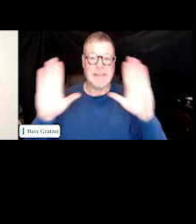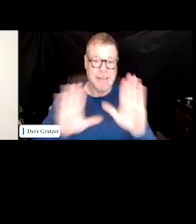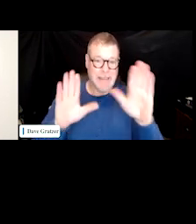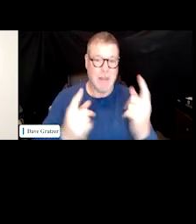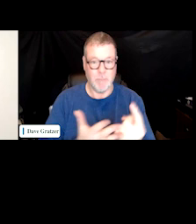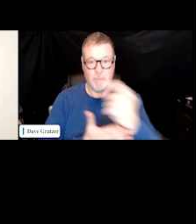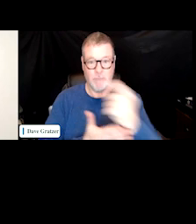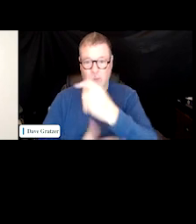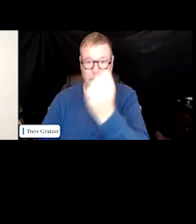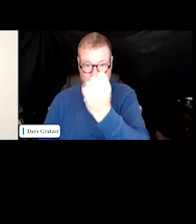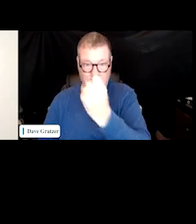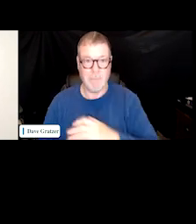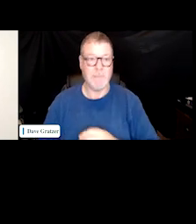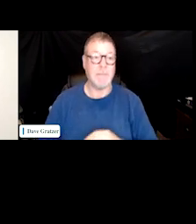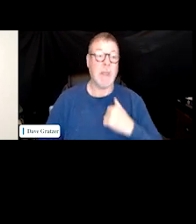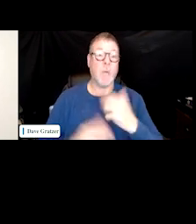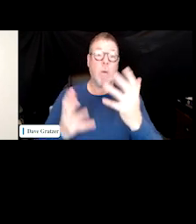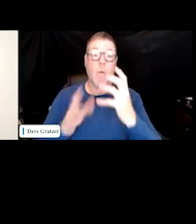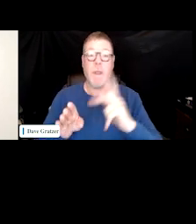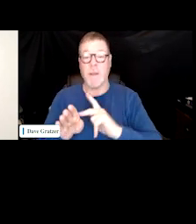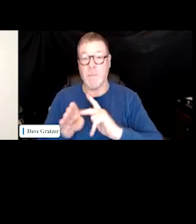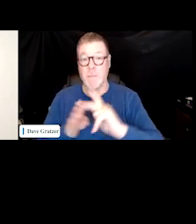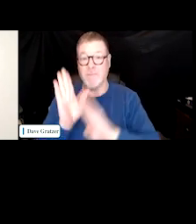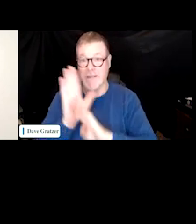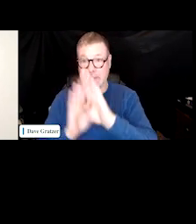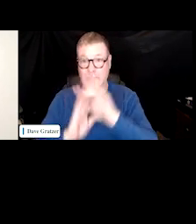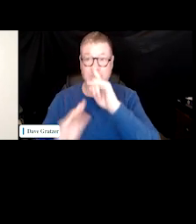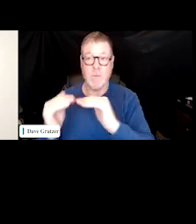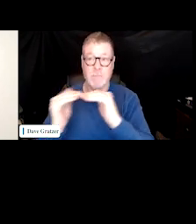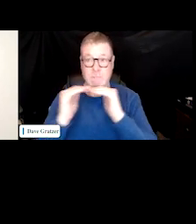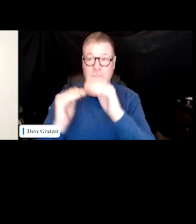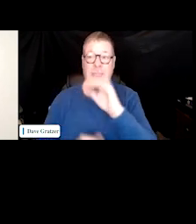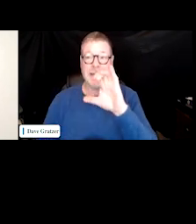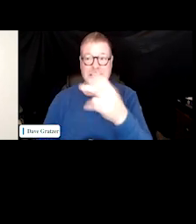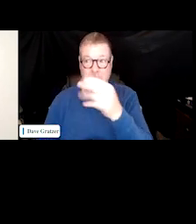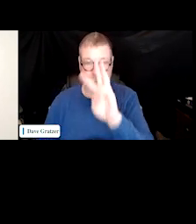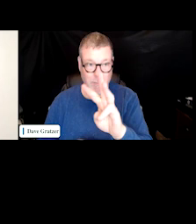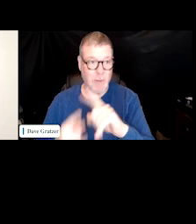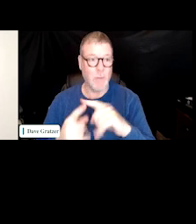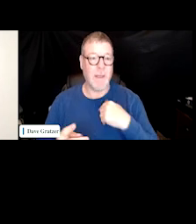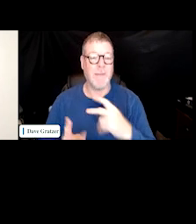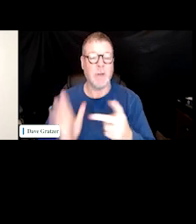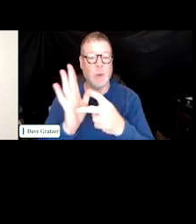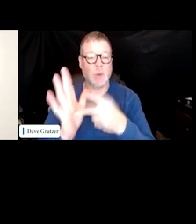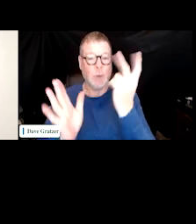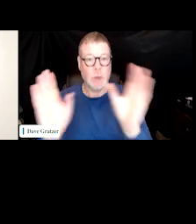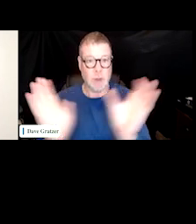We would like professional development for all our peers and CHWs to have dual certification for their roles,